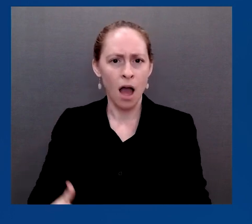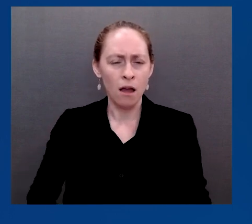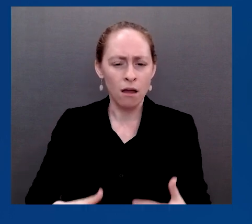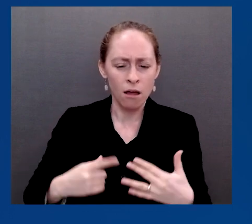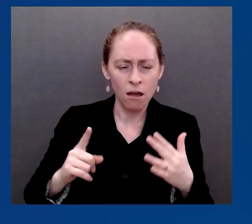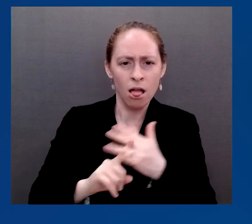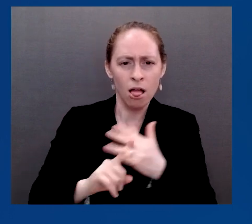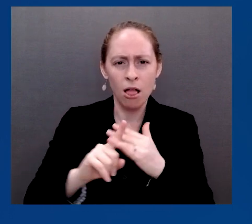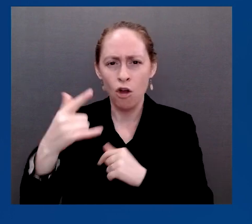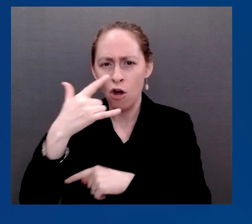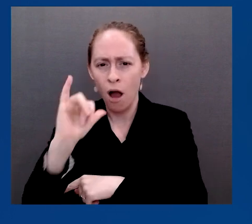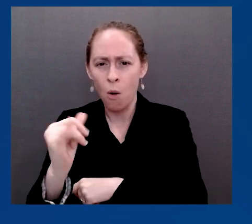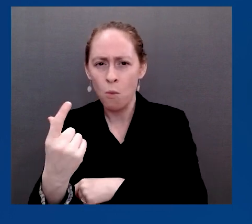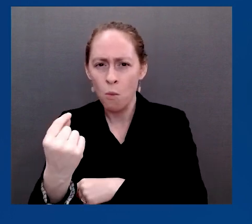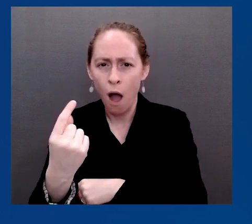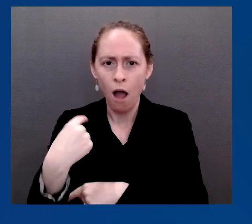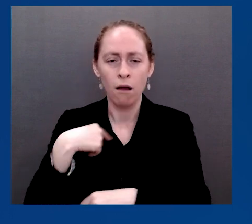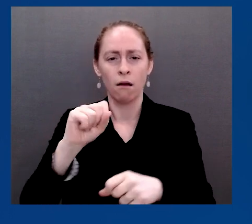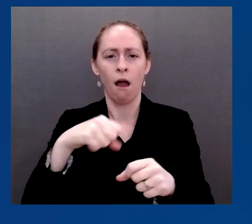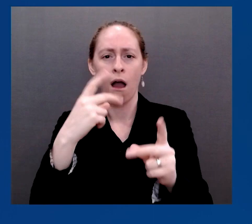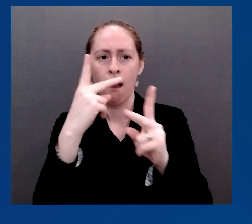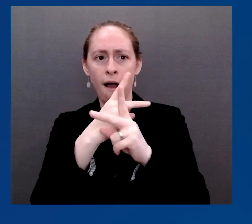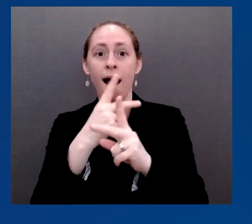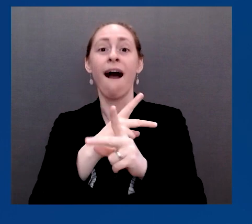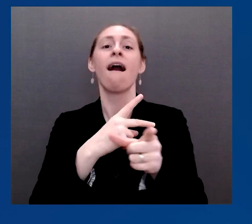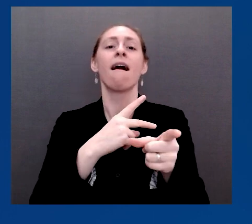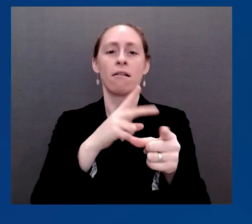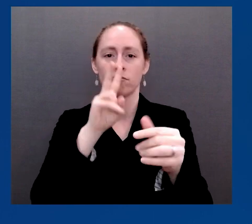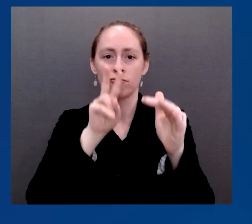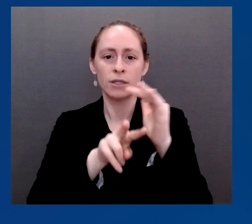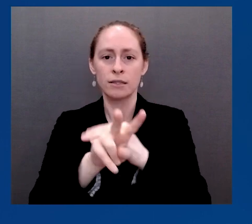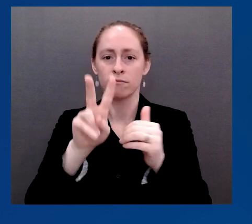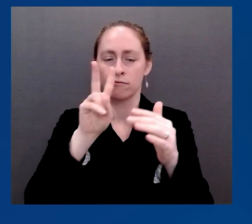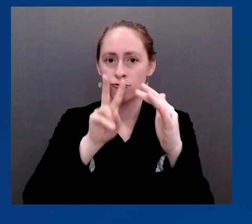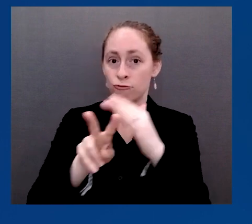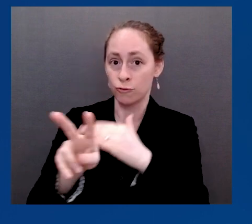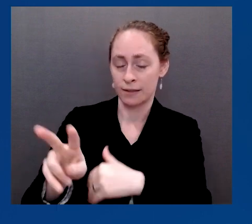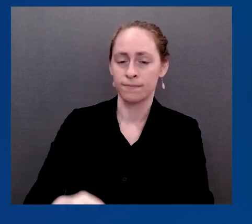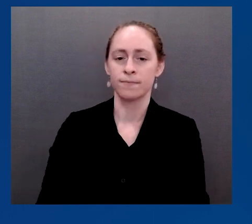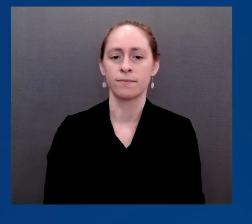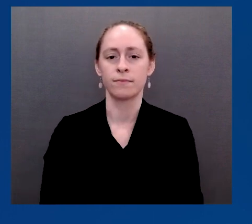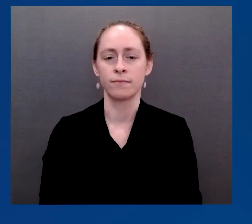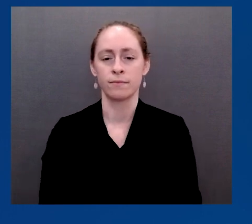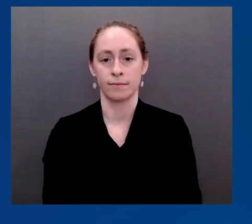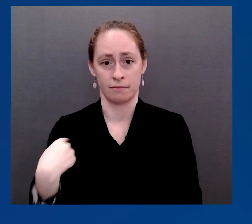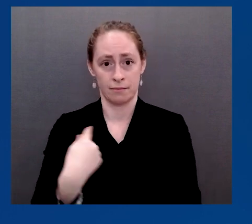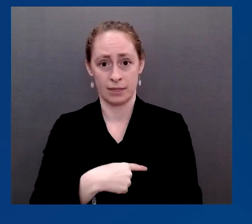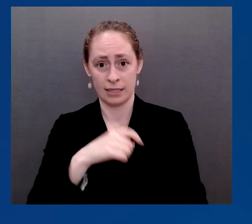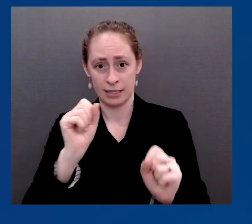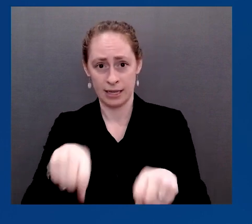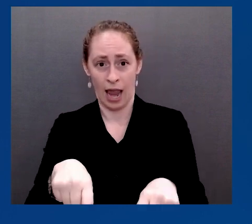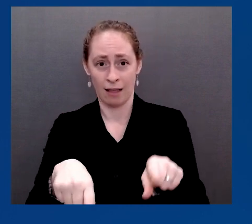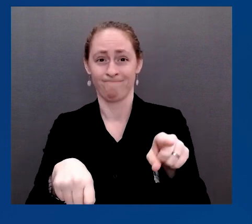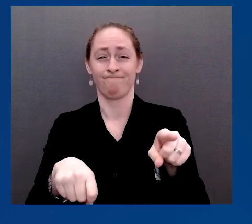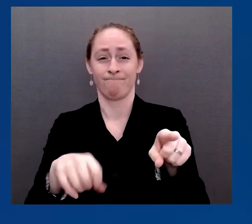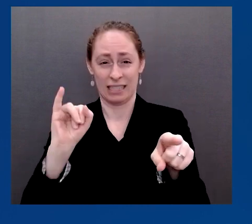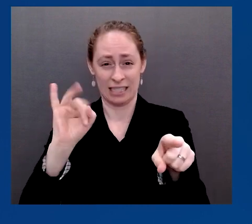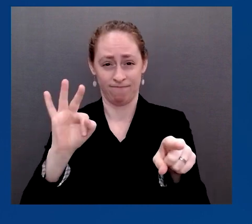about disease severity and patient populations with the highest burdens of disease -- crucial information to inform guidance